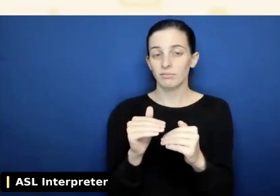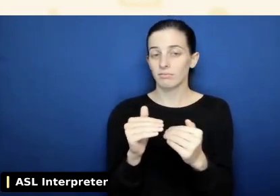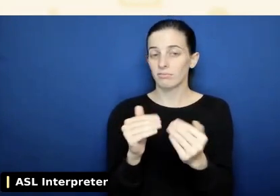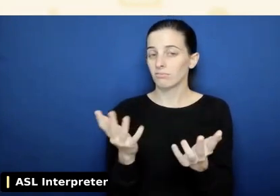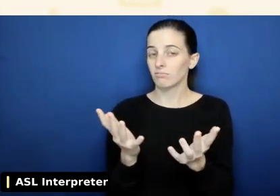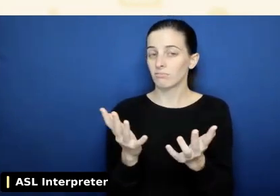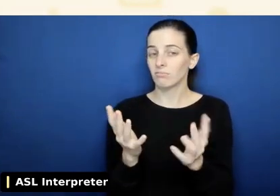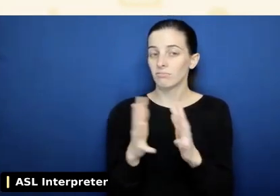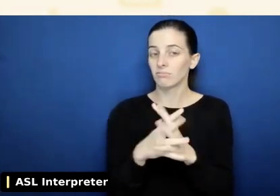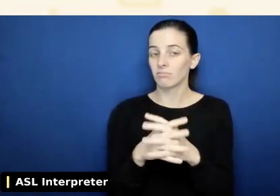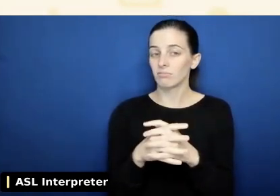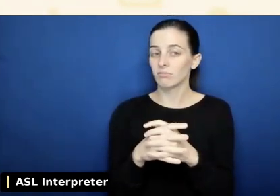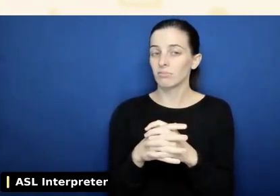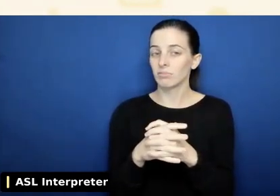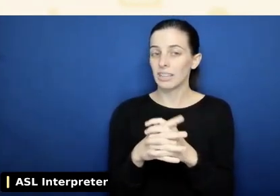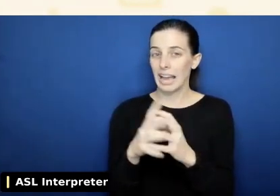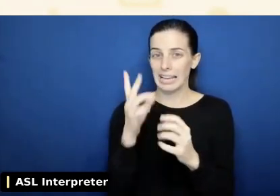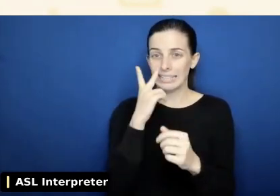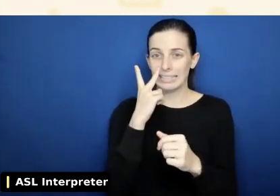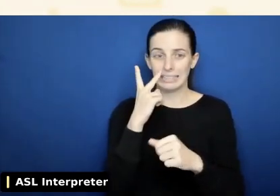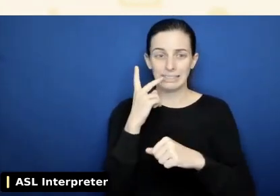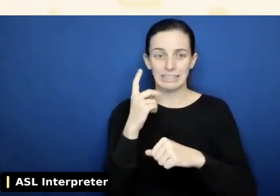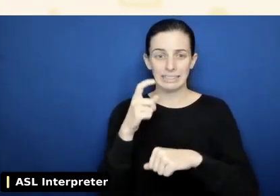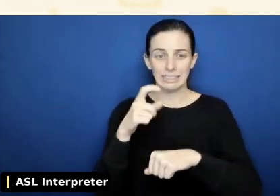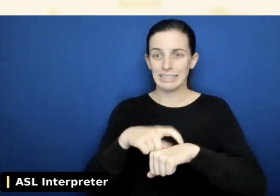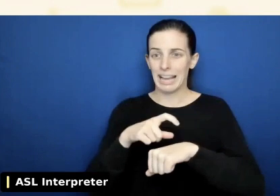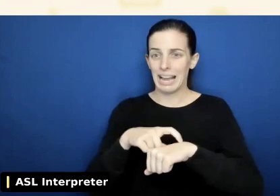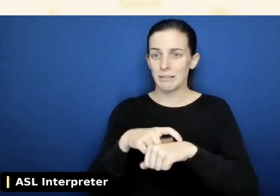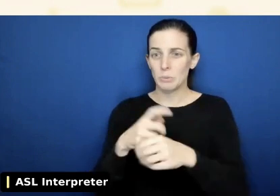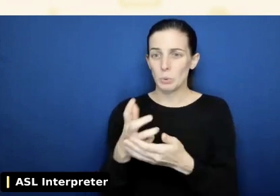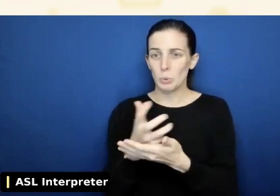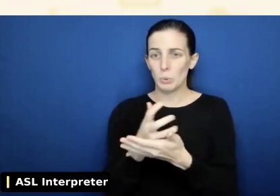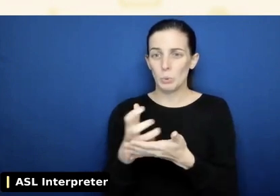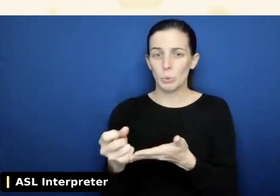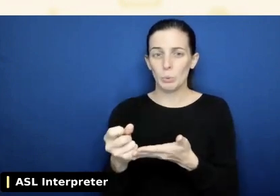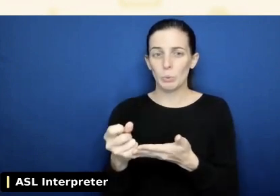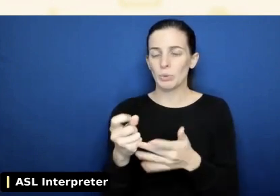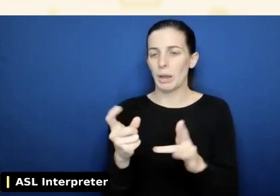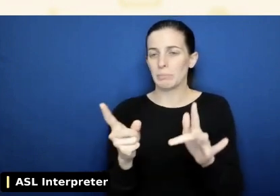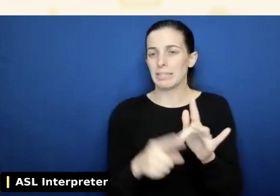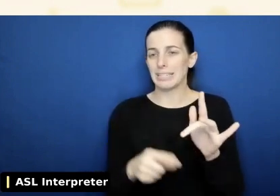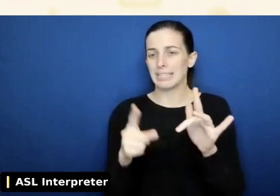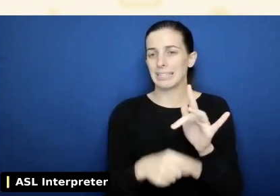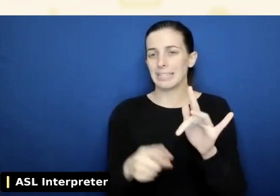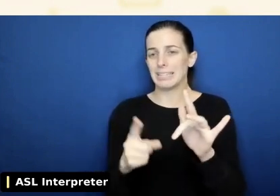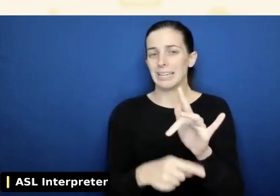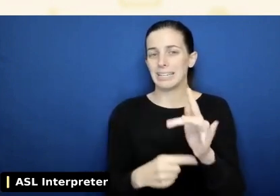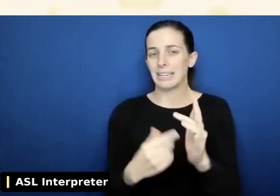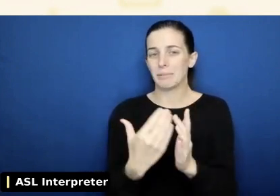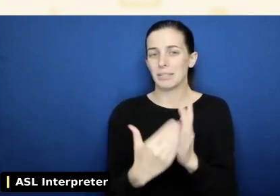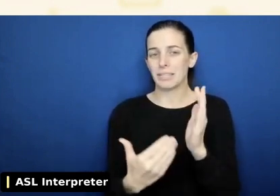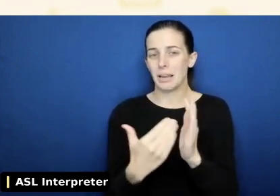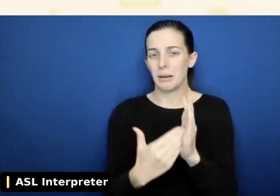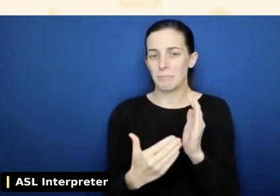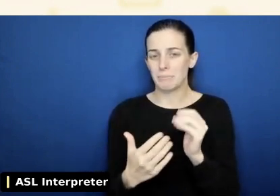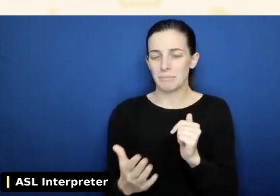I see we are running low on time so I’ll skip through some slides.